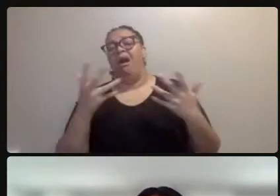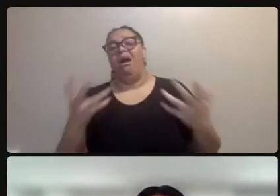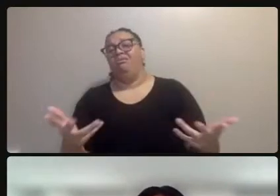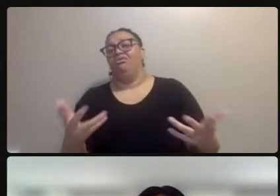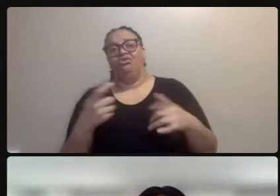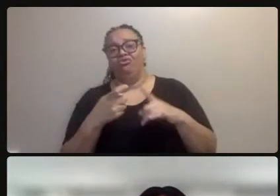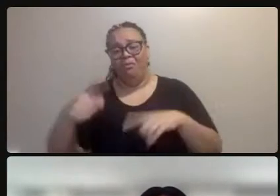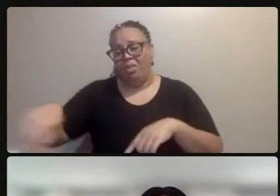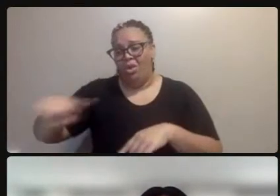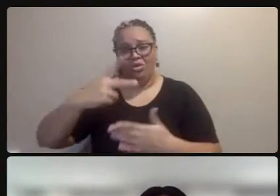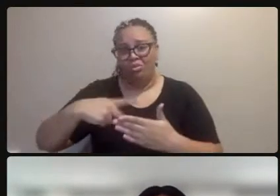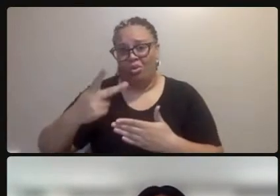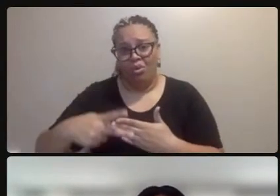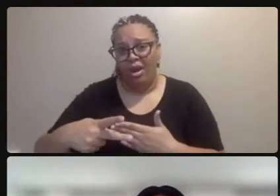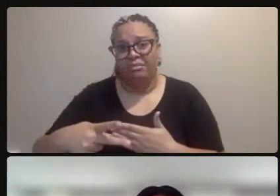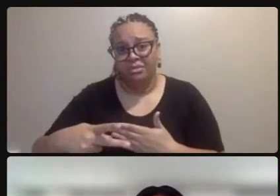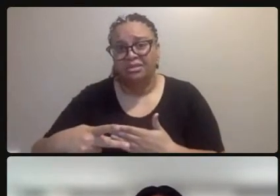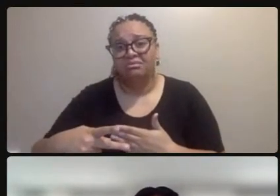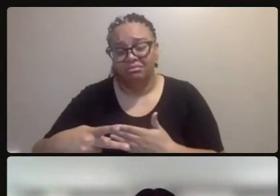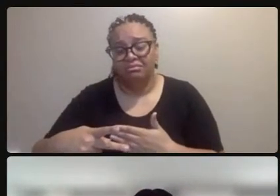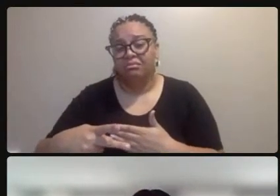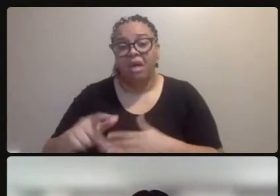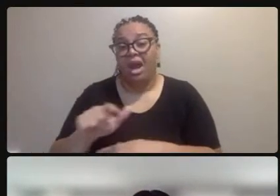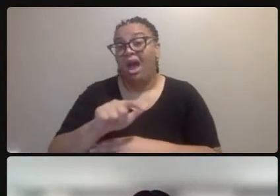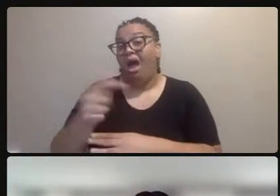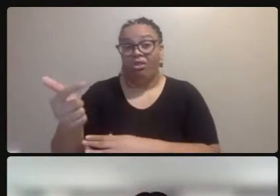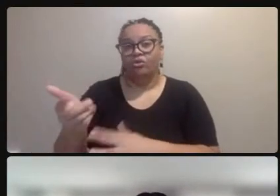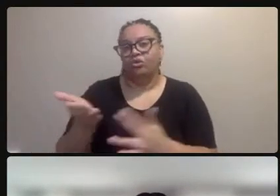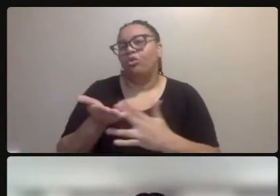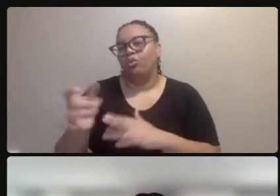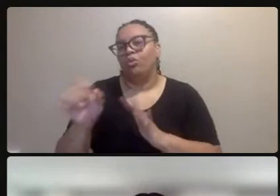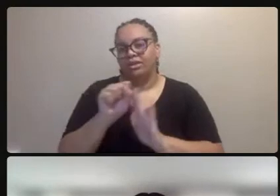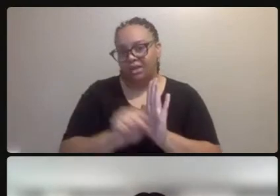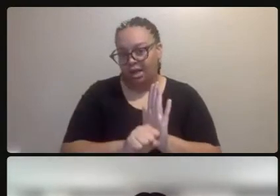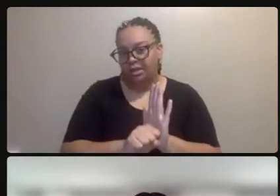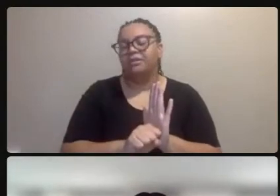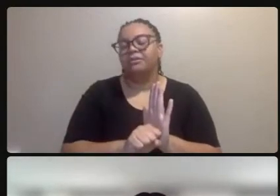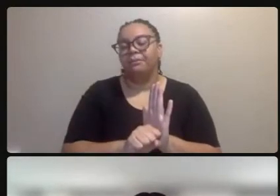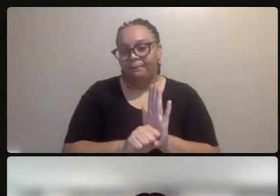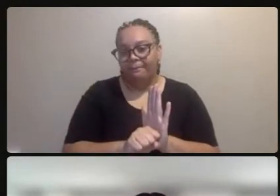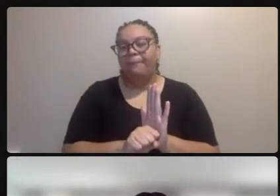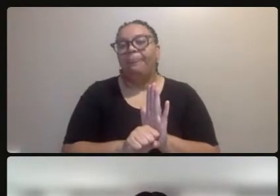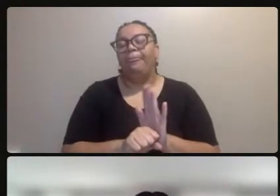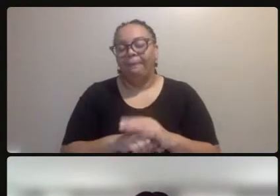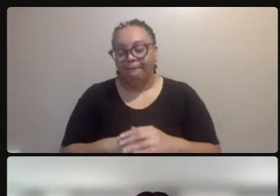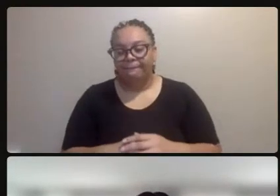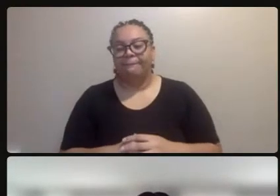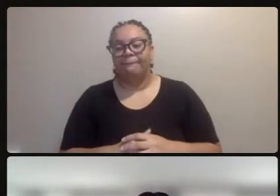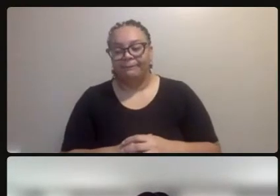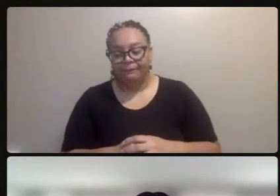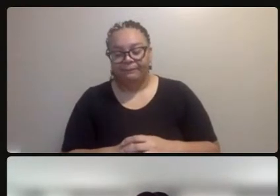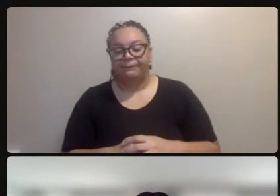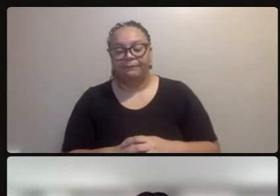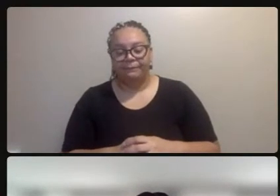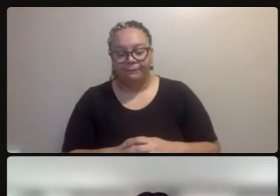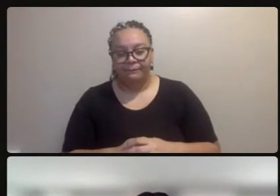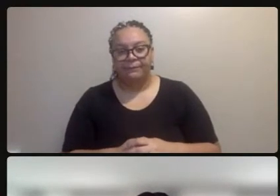SO THAT WAS THAT WAS A GOOD EXPERIENCE FOR ME AND I LEARNED A LOT JUST FROM THOSE PROGRAMS